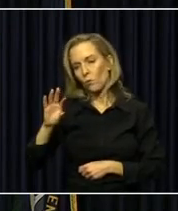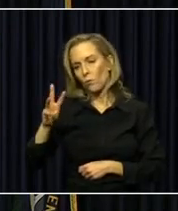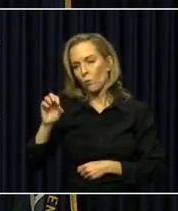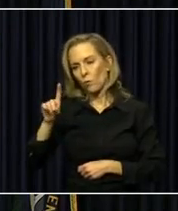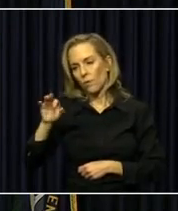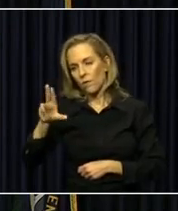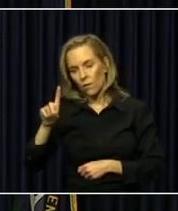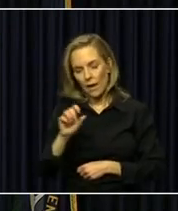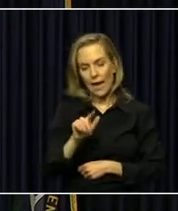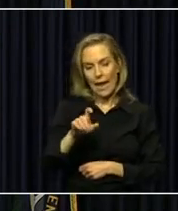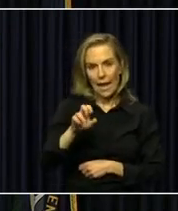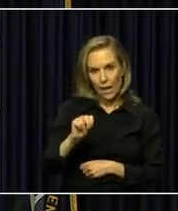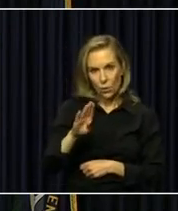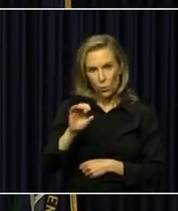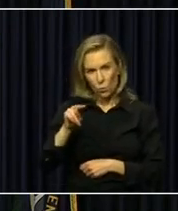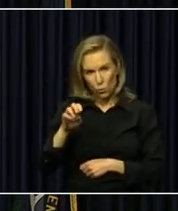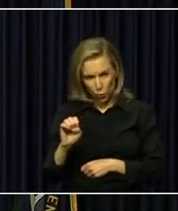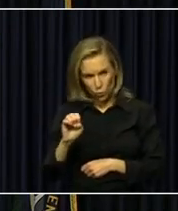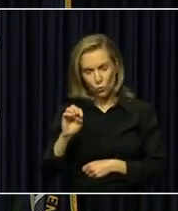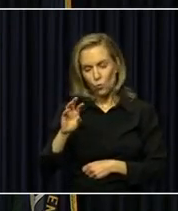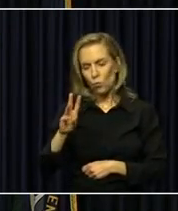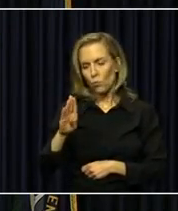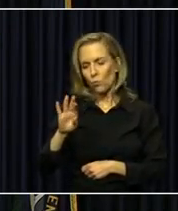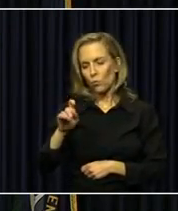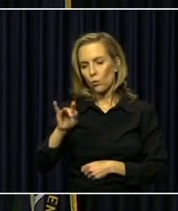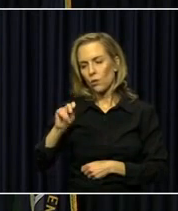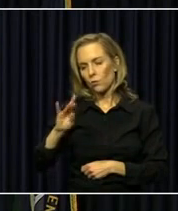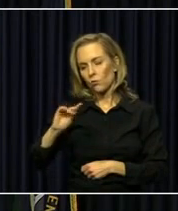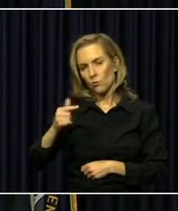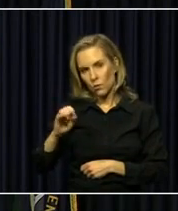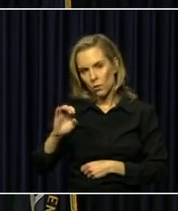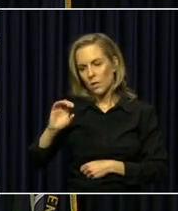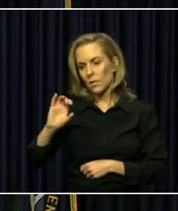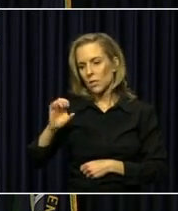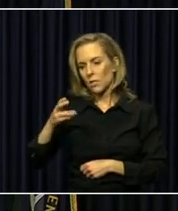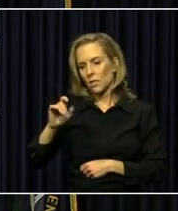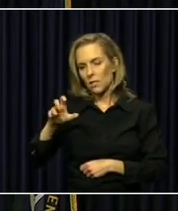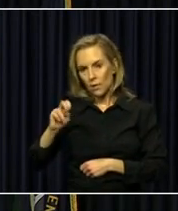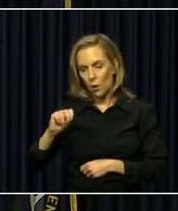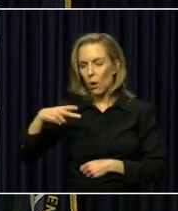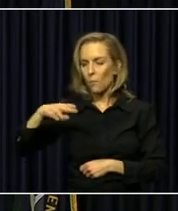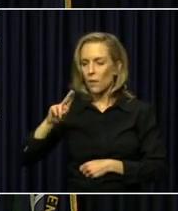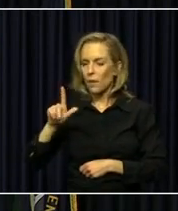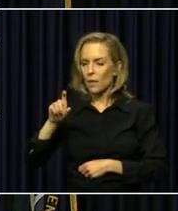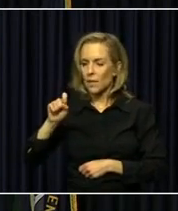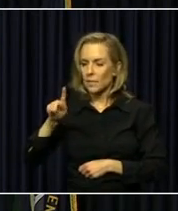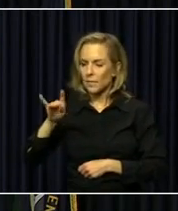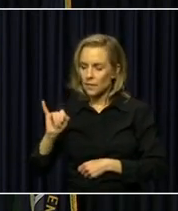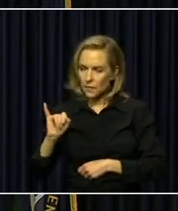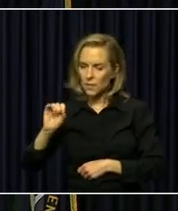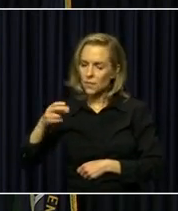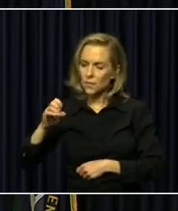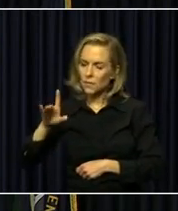78 PERCENTY OF OVERALL CASES AND WITHIN THAT UNIT 79.3 FIRST